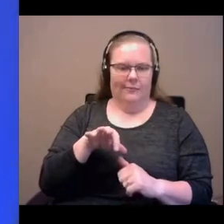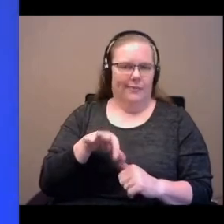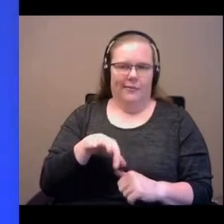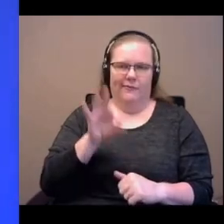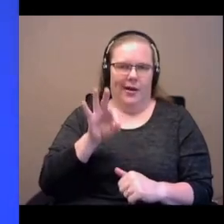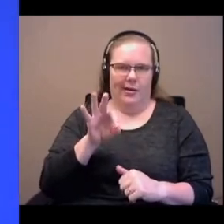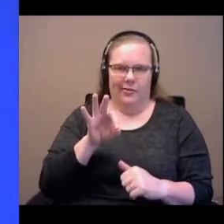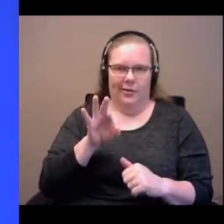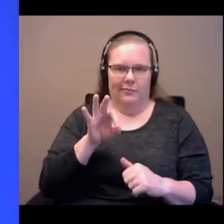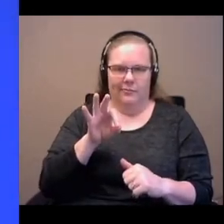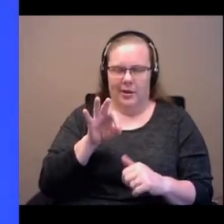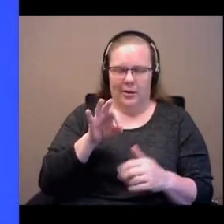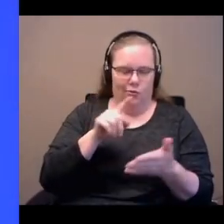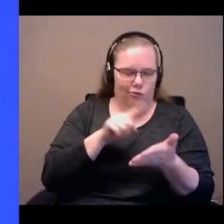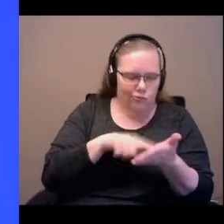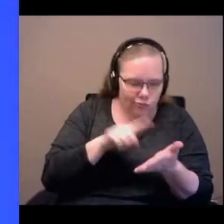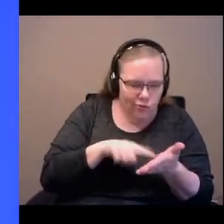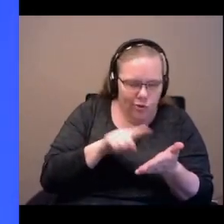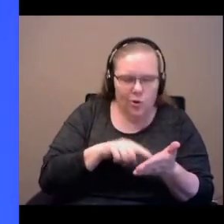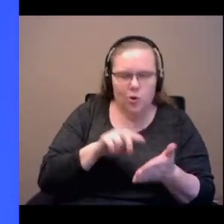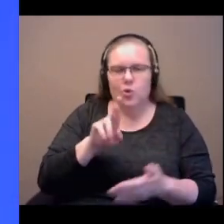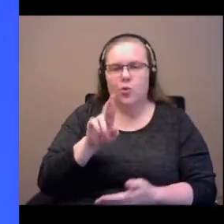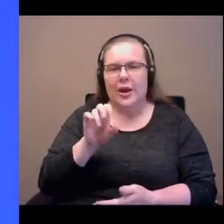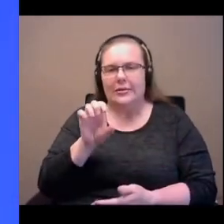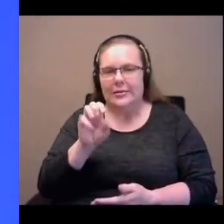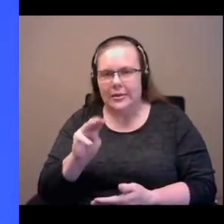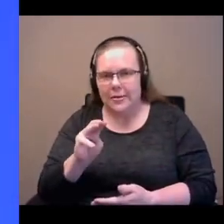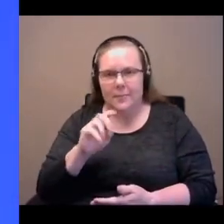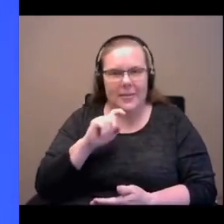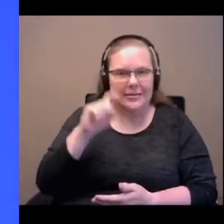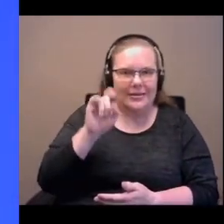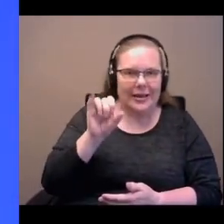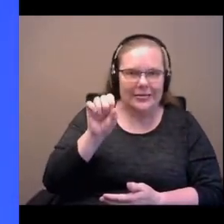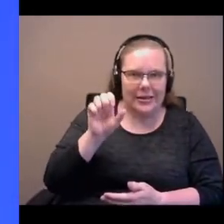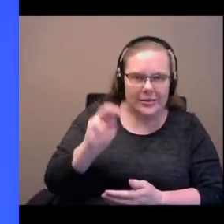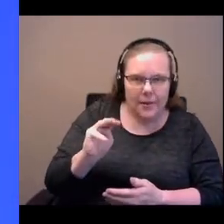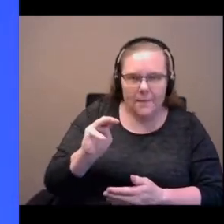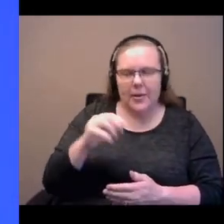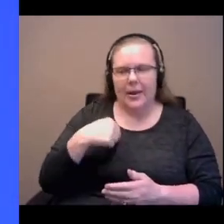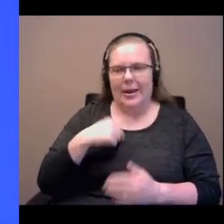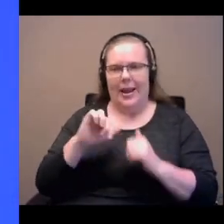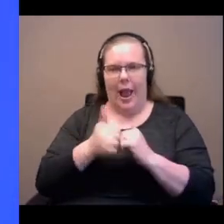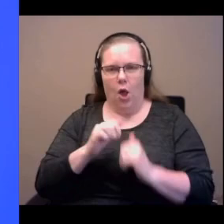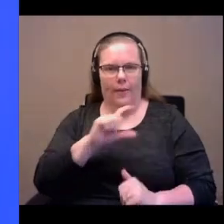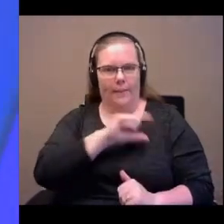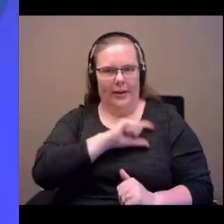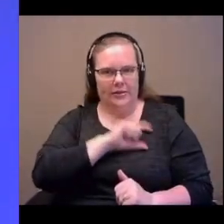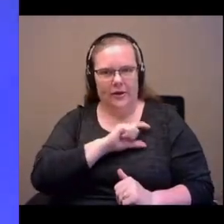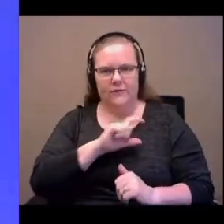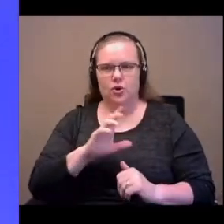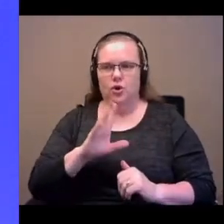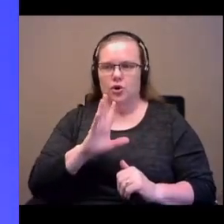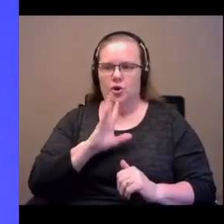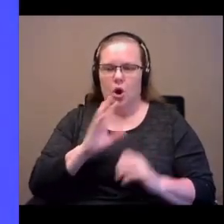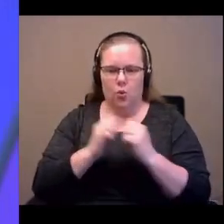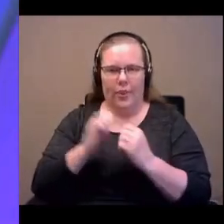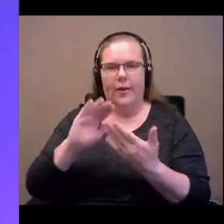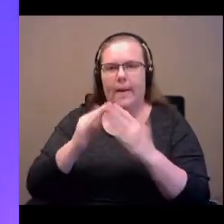children’s books or the way police officers speak to members of the community. So more complicated things that are more than just “Hey, say this word” and they have a certain impact.